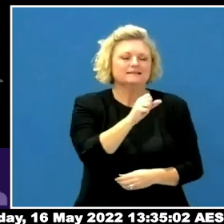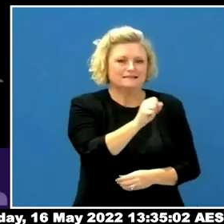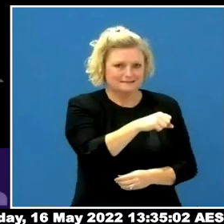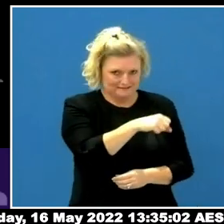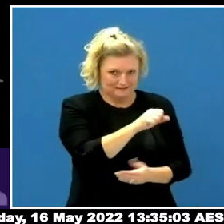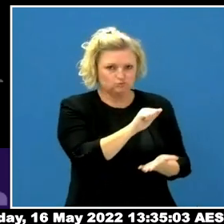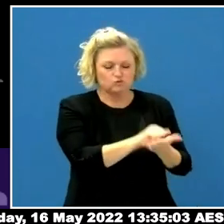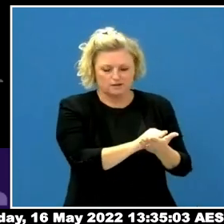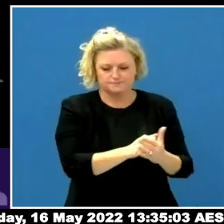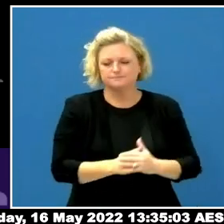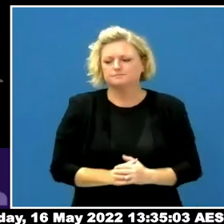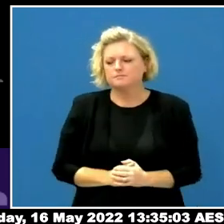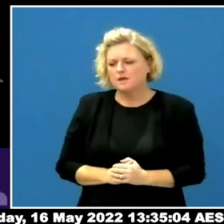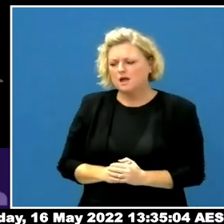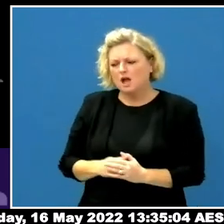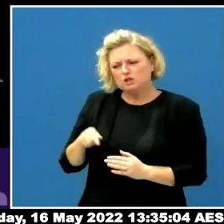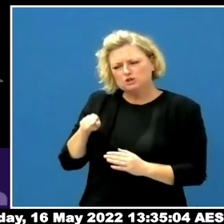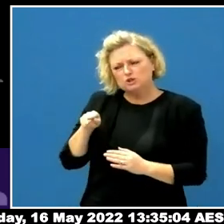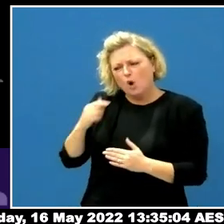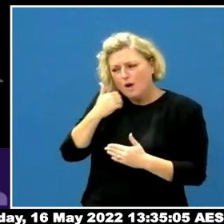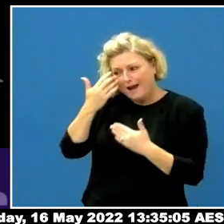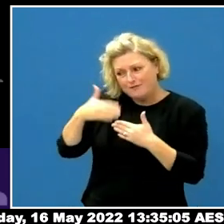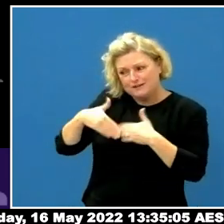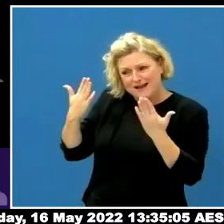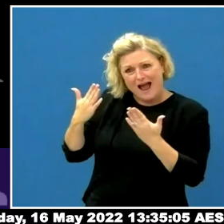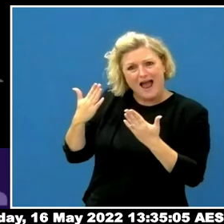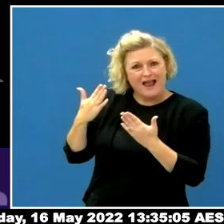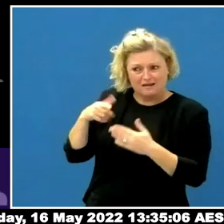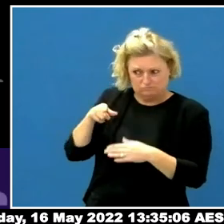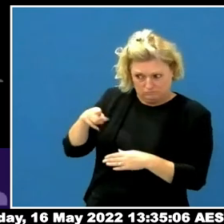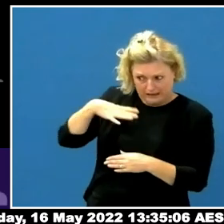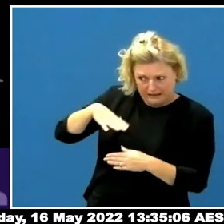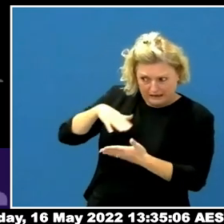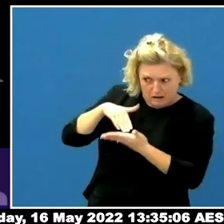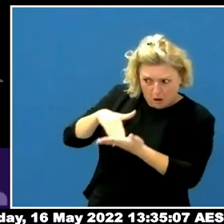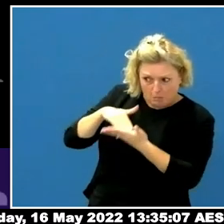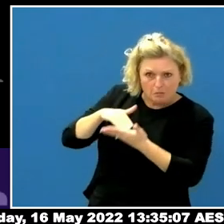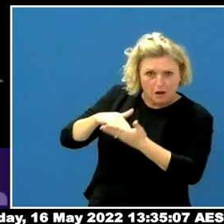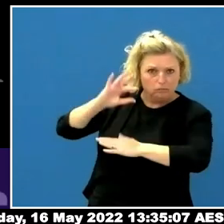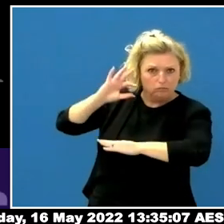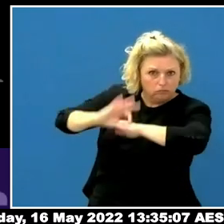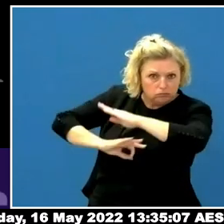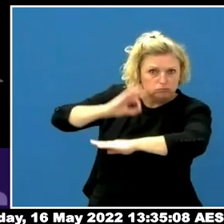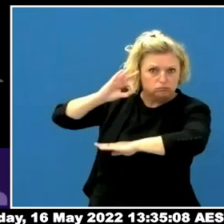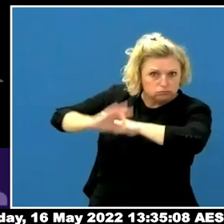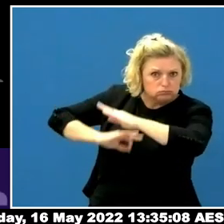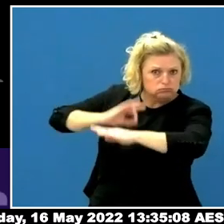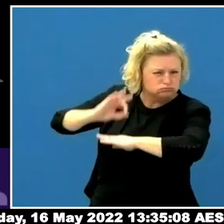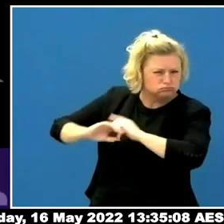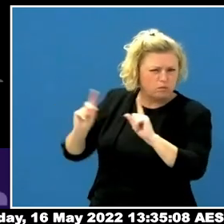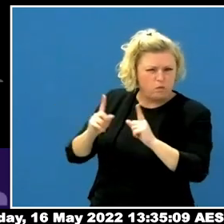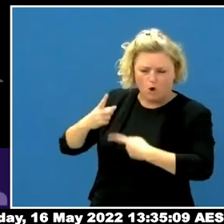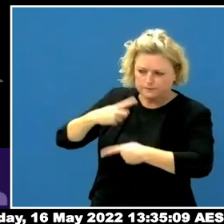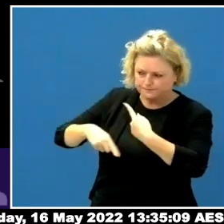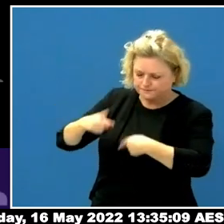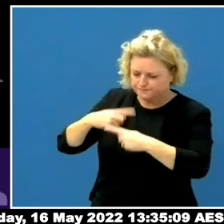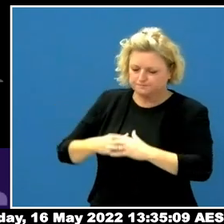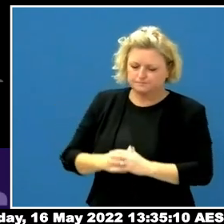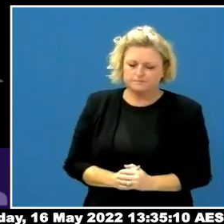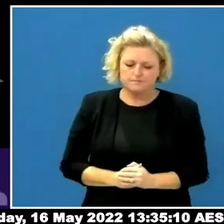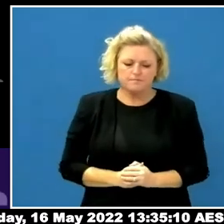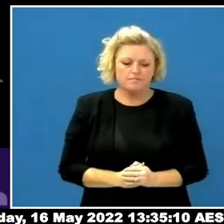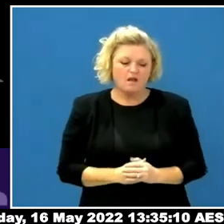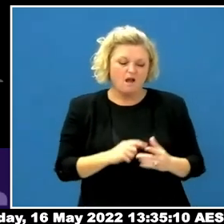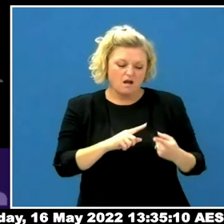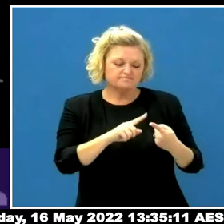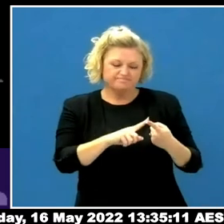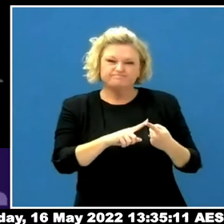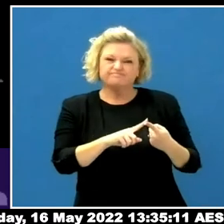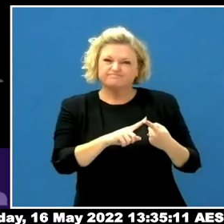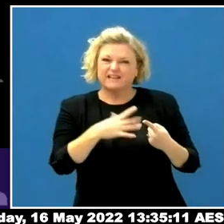His daily living skills, so showering, teeth cleaning, hair brushing, shaving,